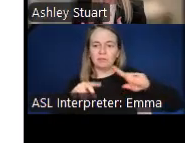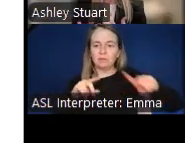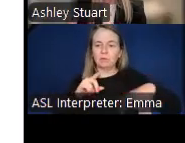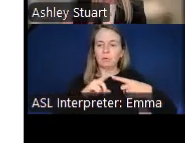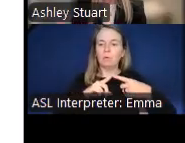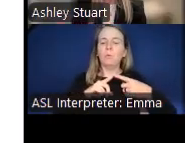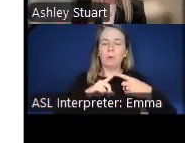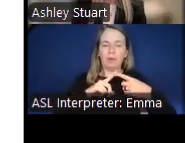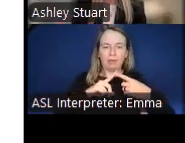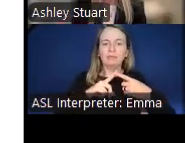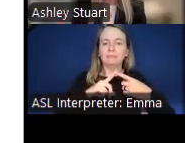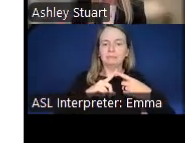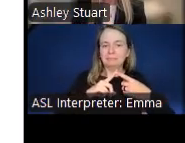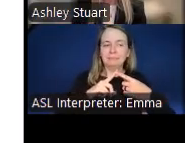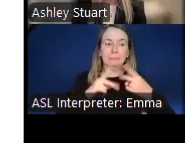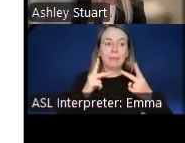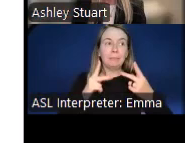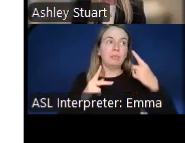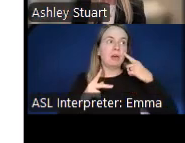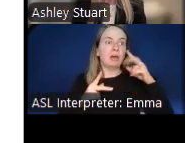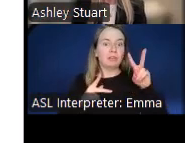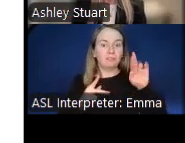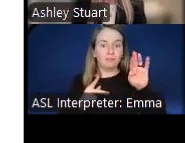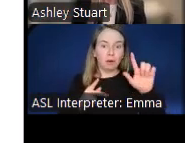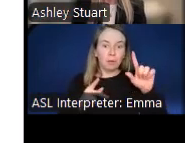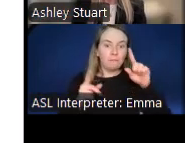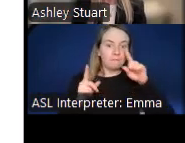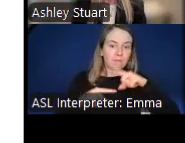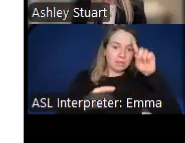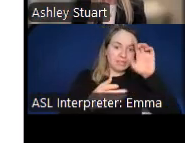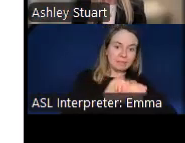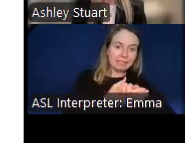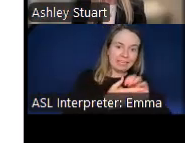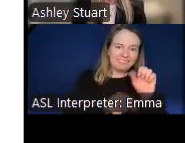like verbal false belief tasks. But really, before that, top